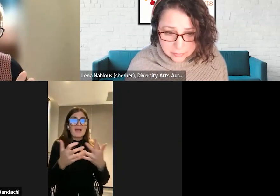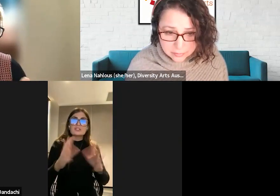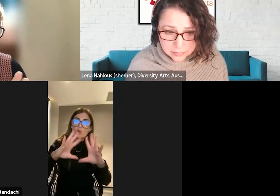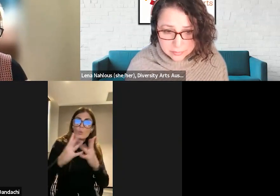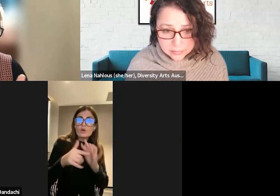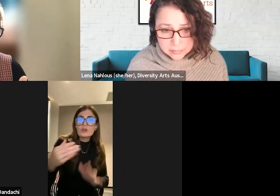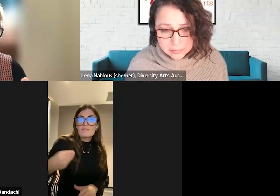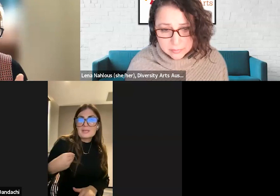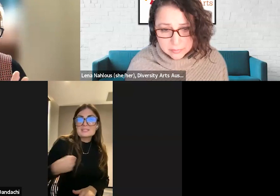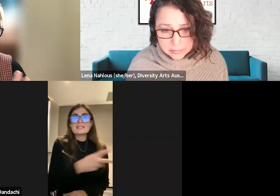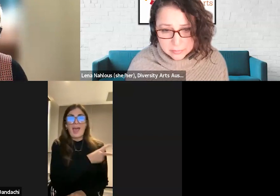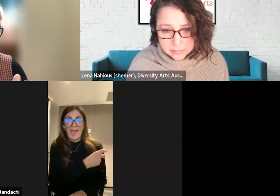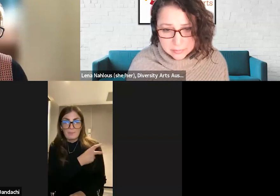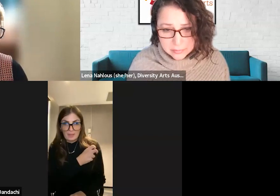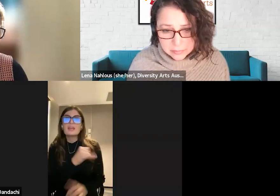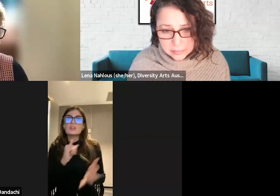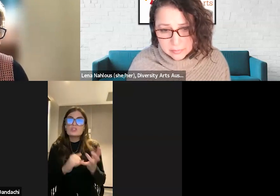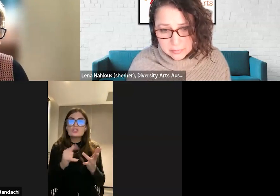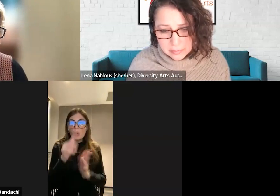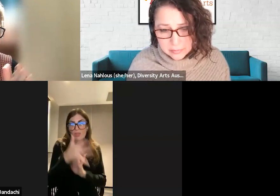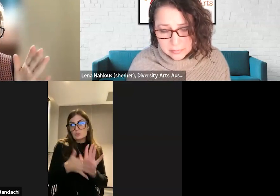And that, for me, sums up exactly what we're talking about today,